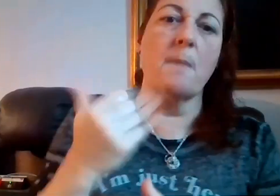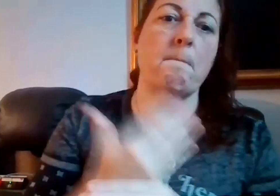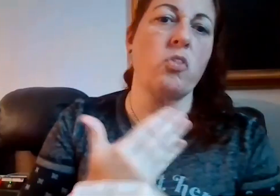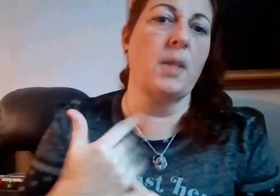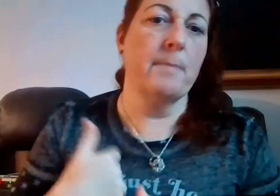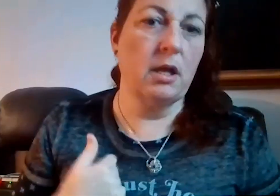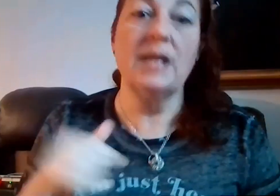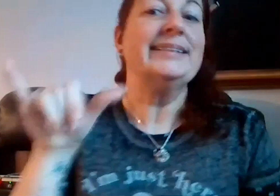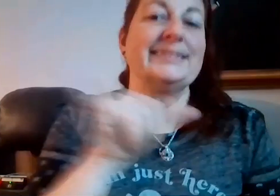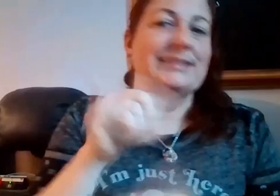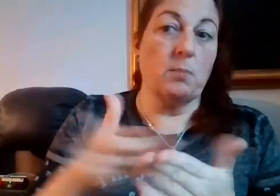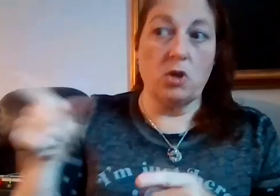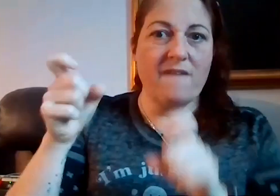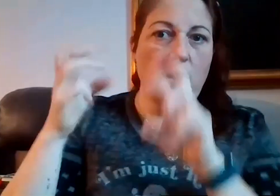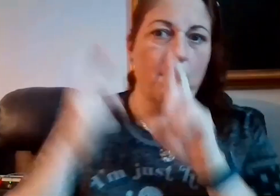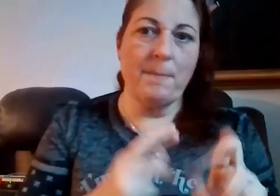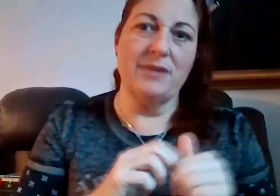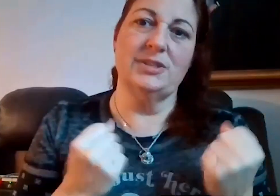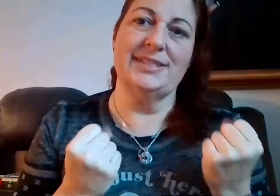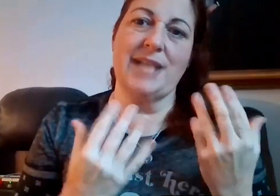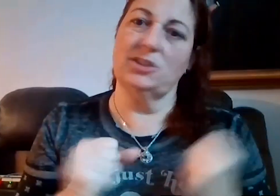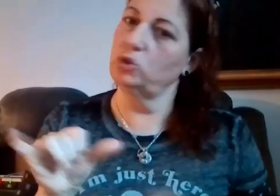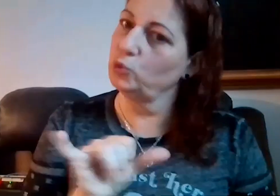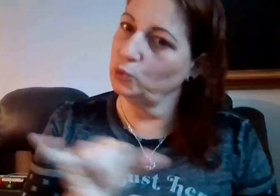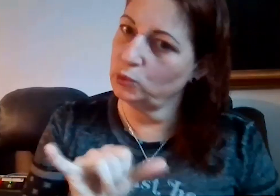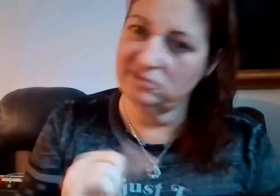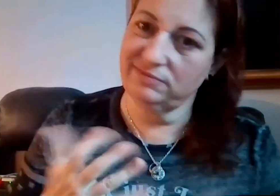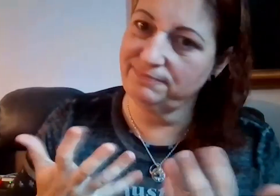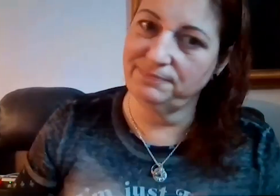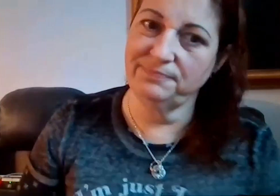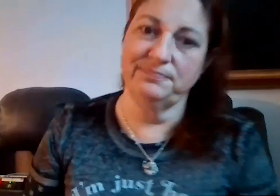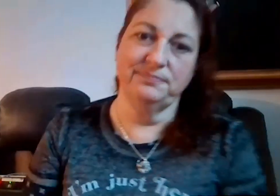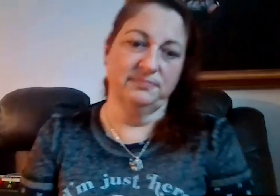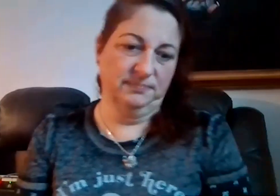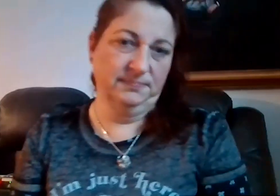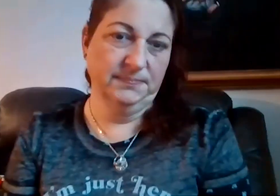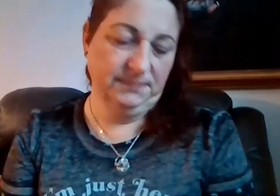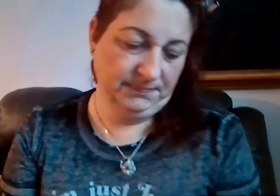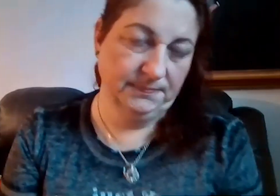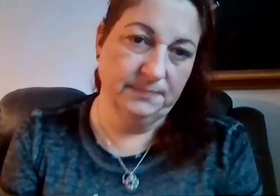It's just it should go both ways.